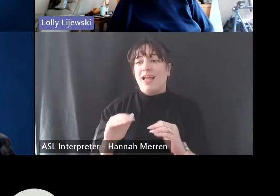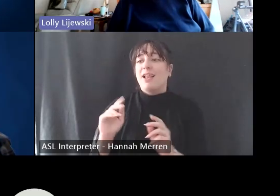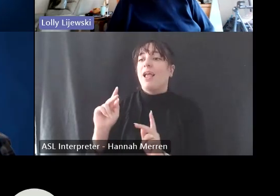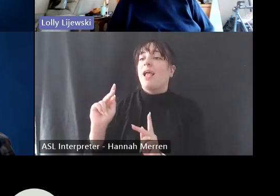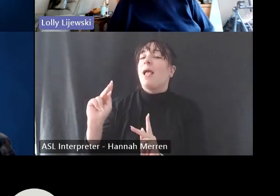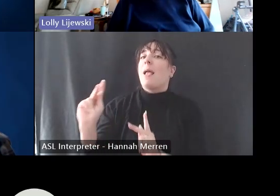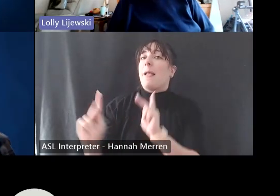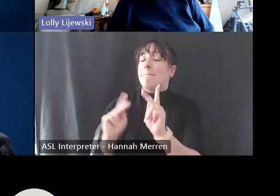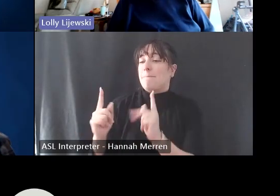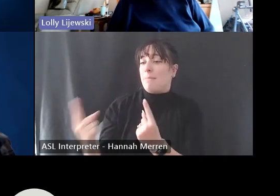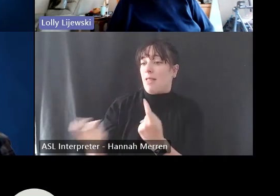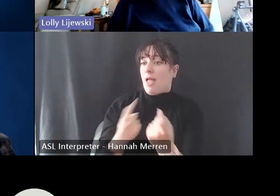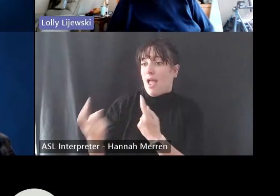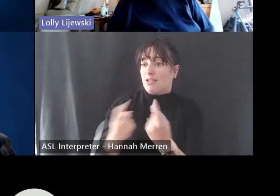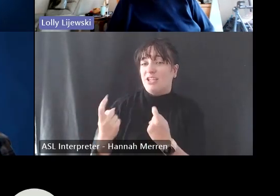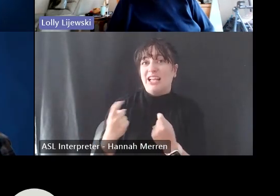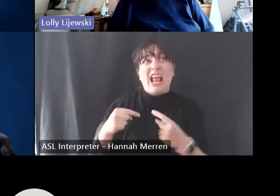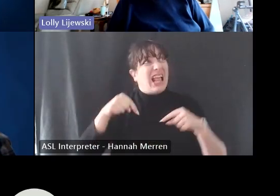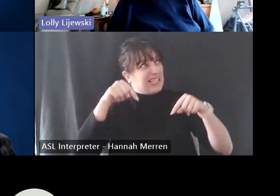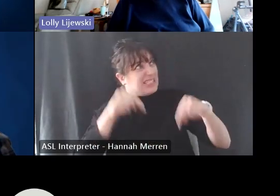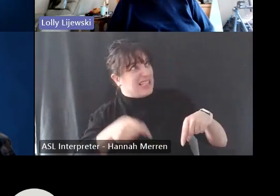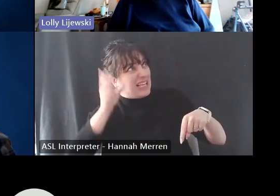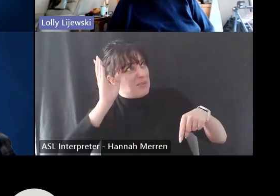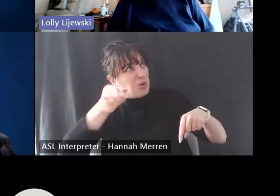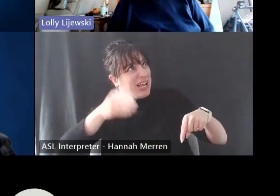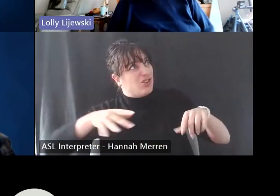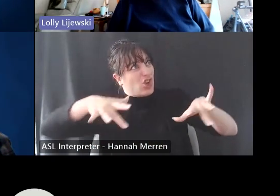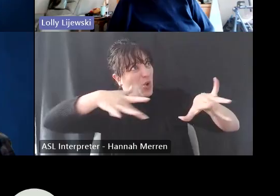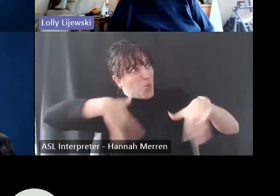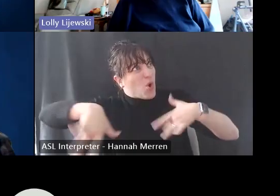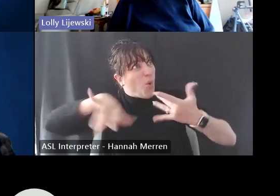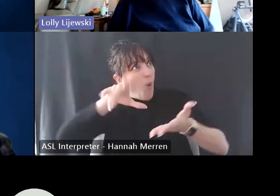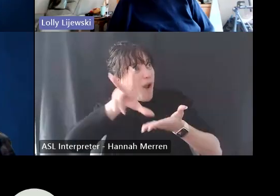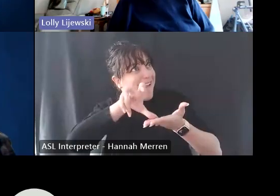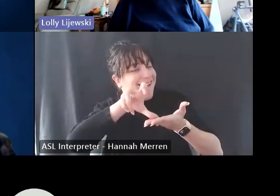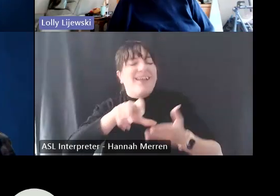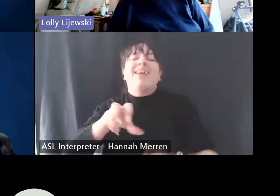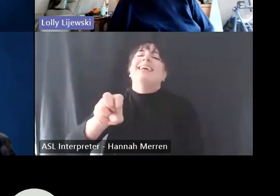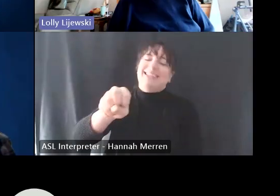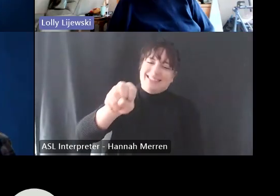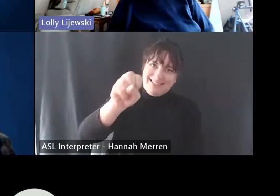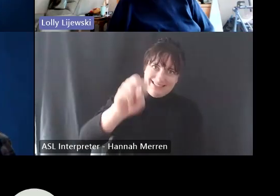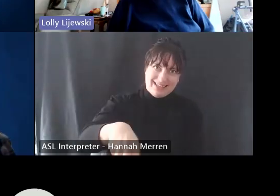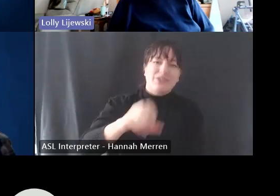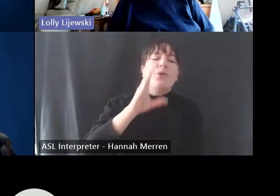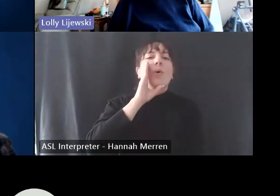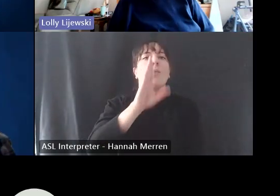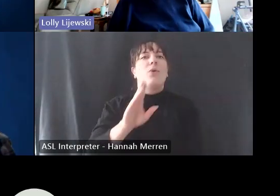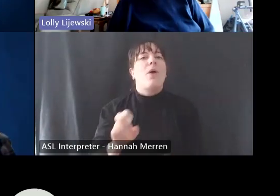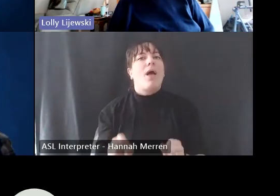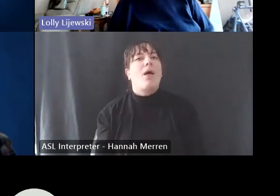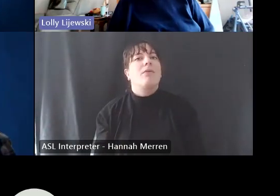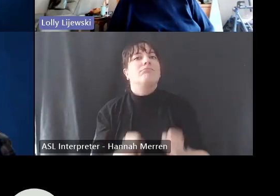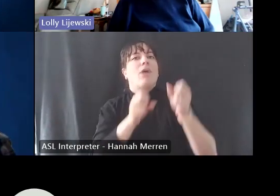We're going to post a recording on our blog page within the next couple of weeks. Please subscribe to our newsletter for more updates.